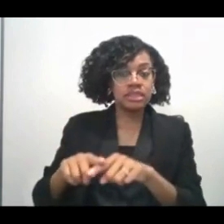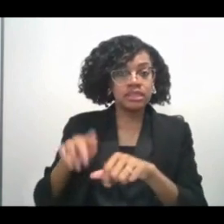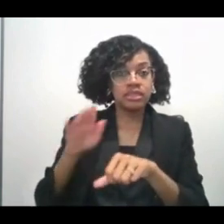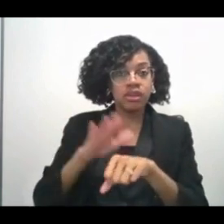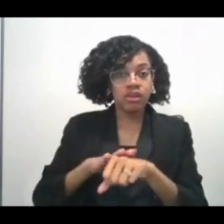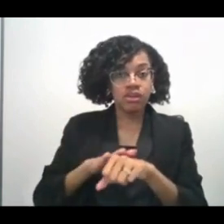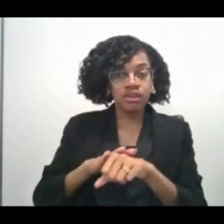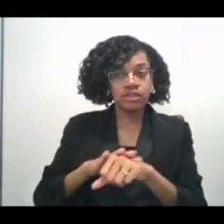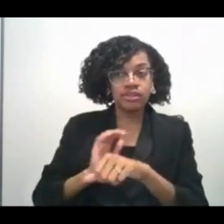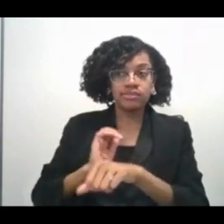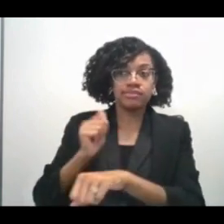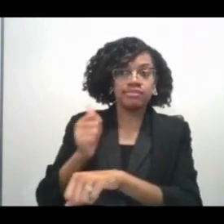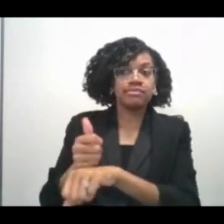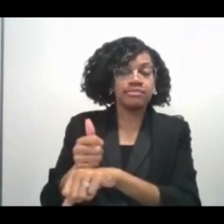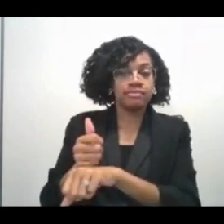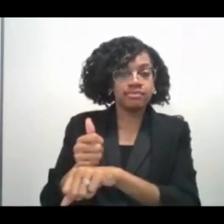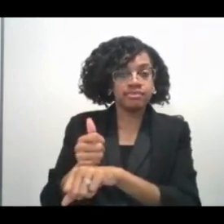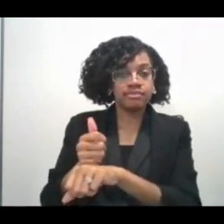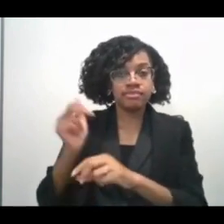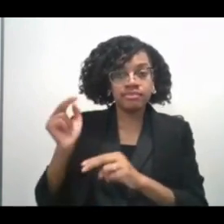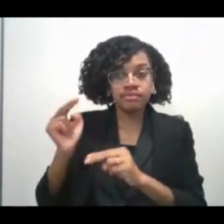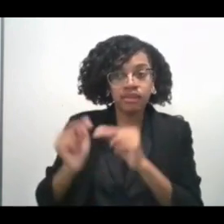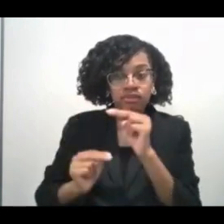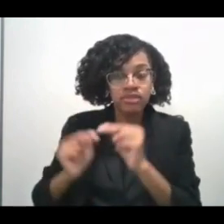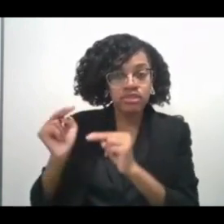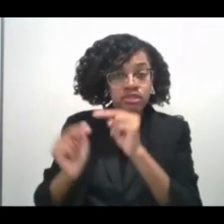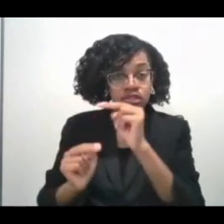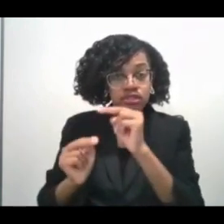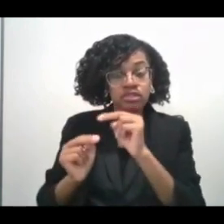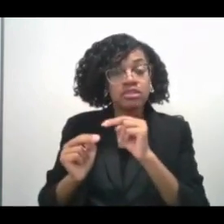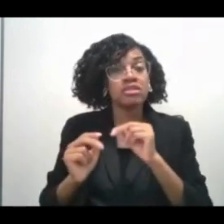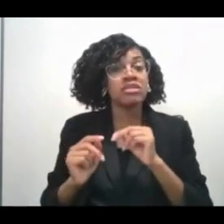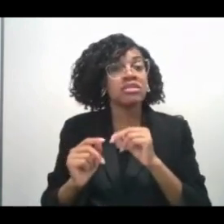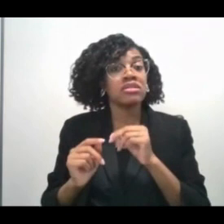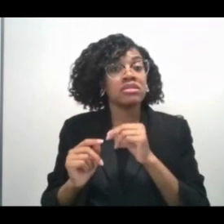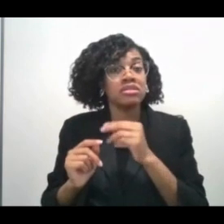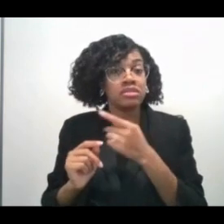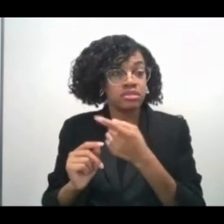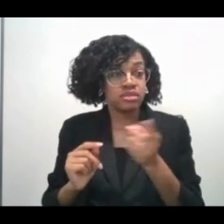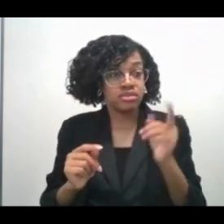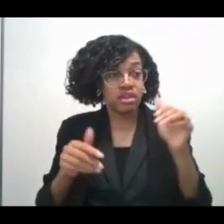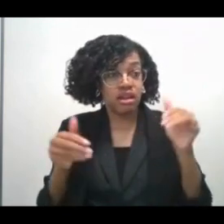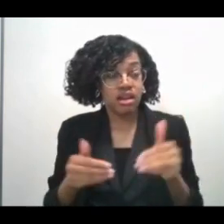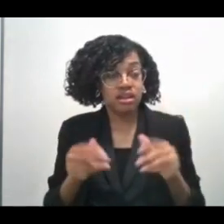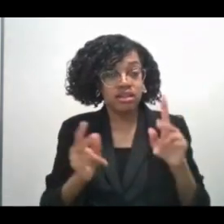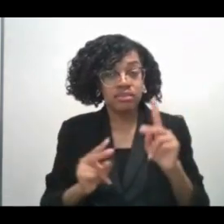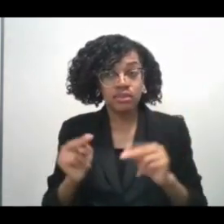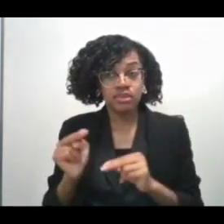infrastructure, and you're hiring people to do that, that